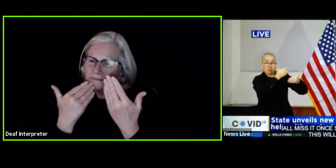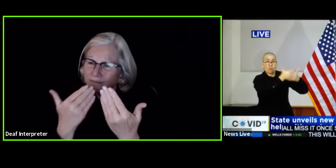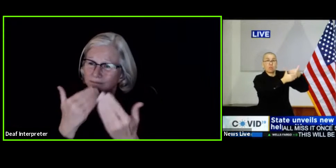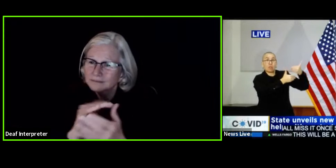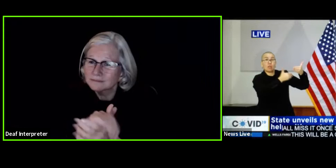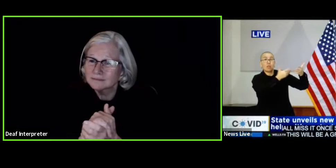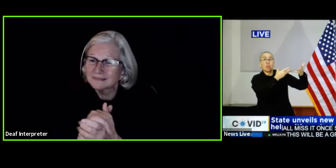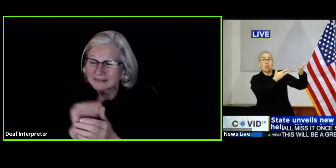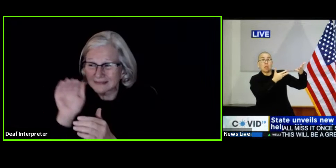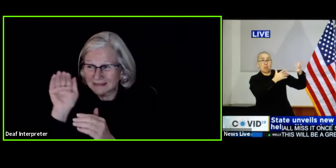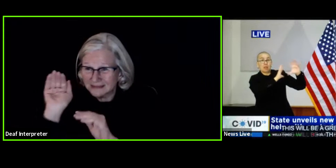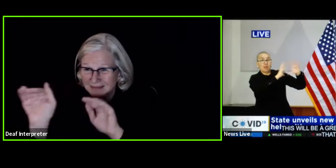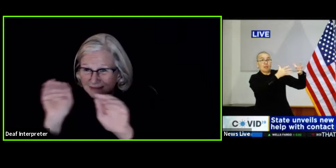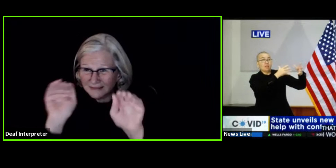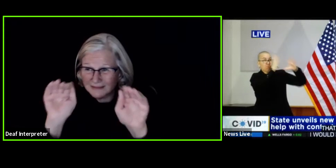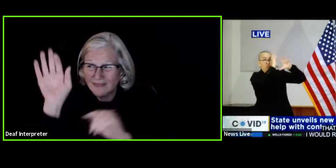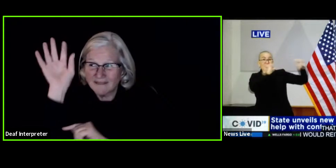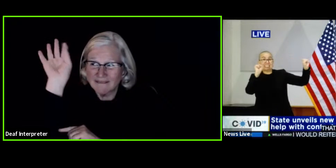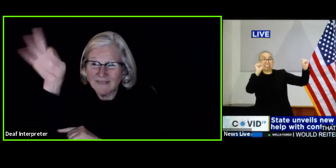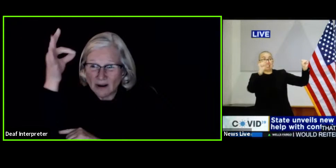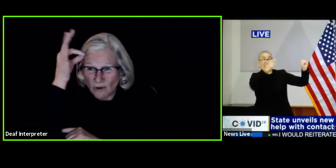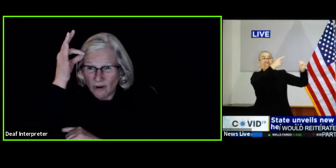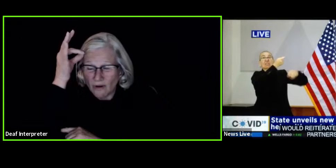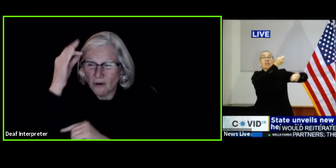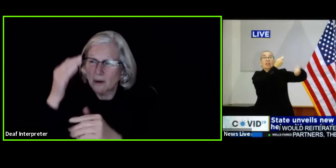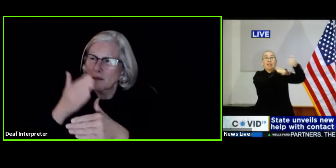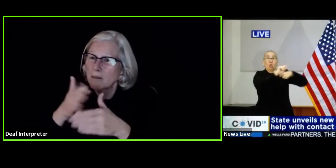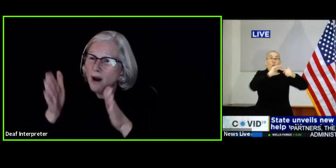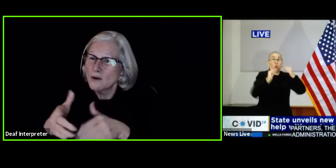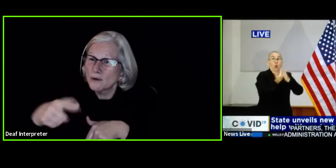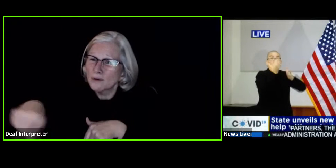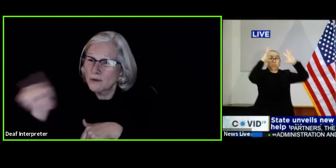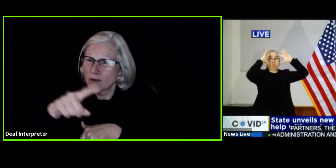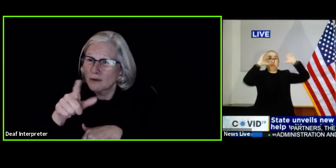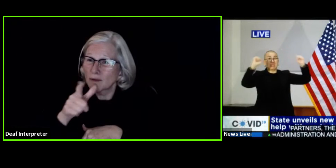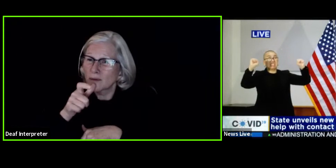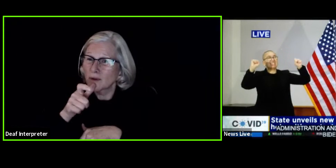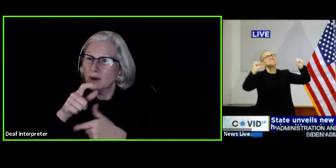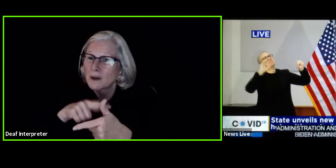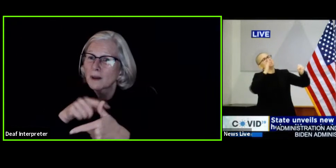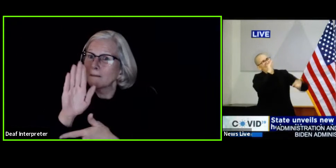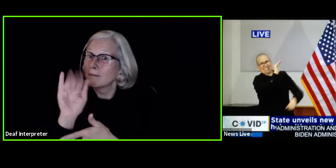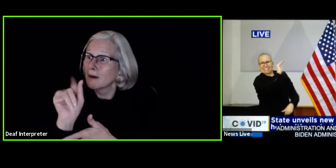BIDEN ADMINISTRATION, PLEASE WORK TOGETHER. PLEASE FIND A COMPROMISE IN THERE. PLEASE, IF YOU HAVE TO, MOVE A PACKAGE NOW. WITH THE IDEA THAT YOU WILL COME BACK AND MOVE